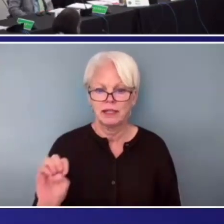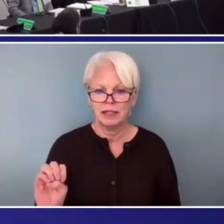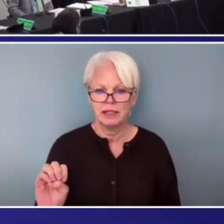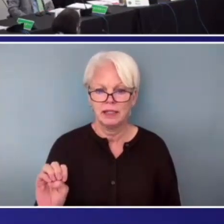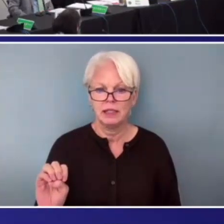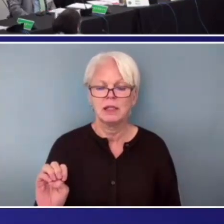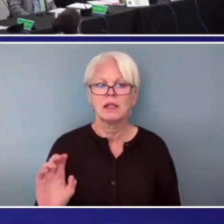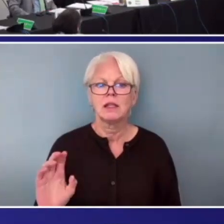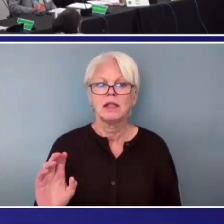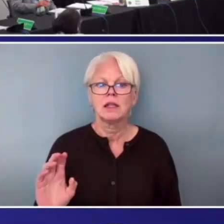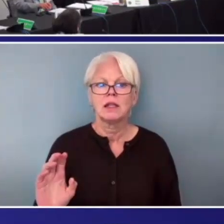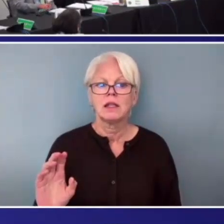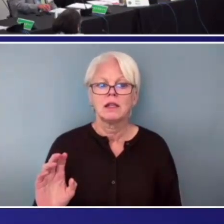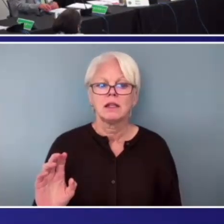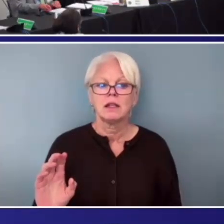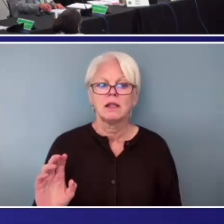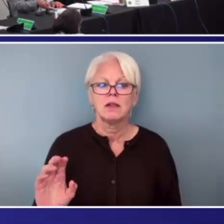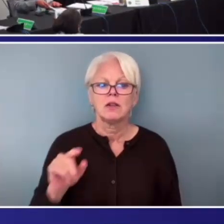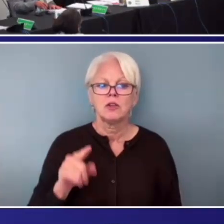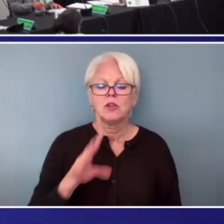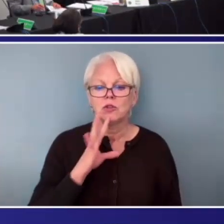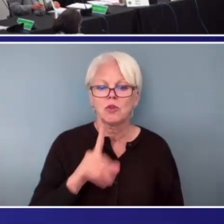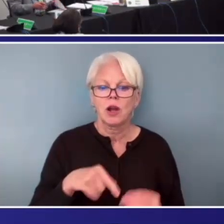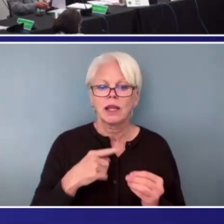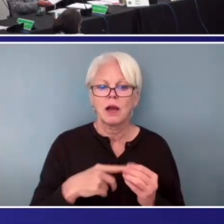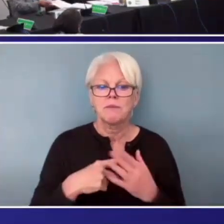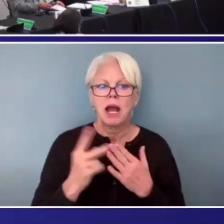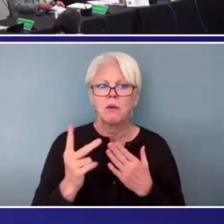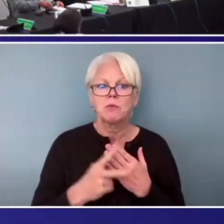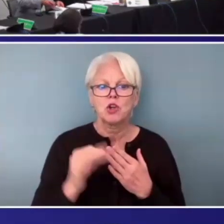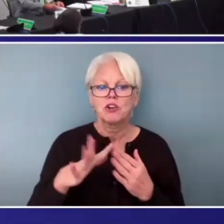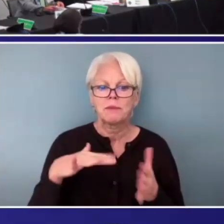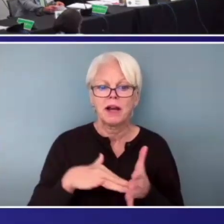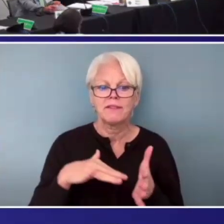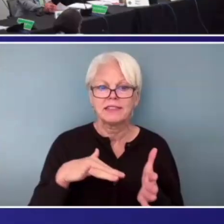you're talking about a program of study at an institution.